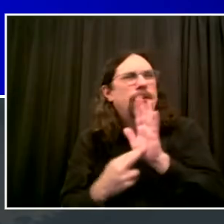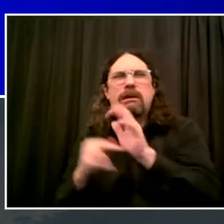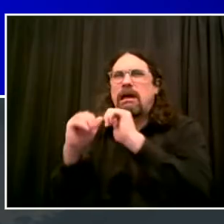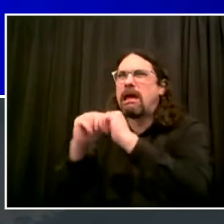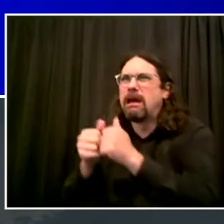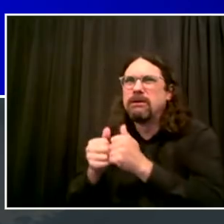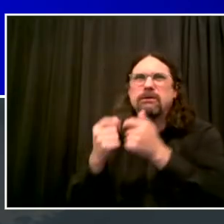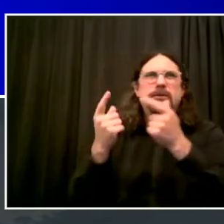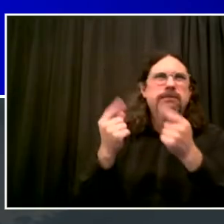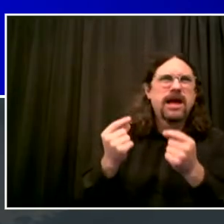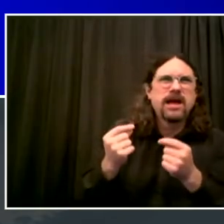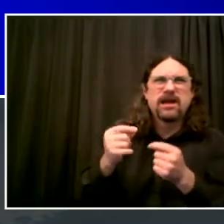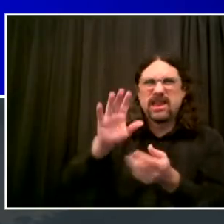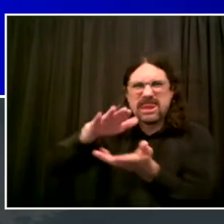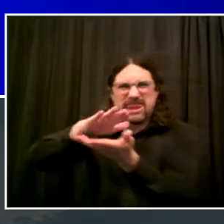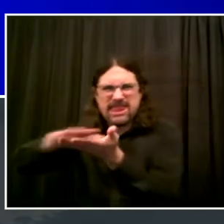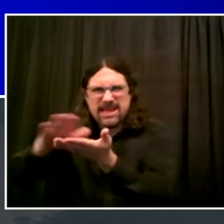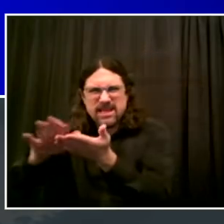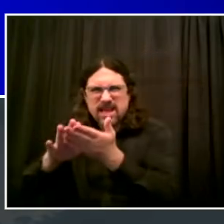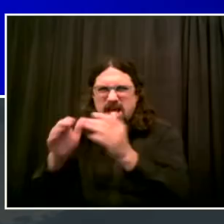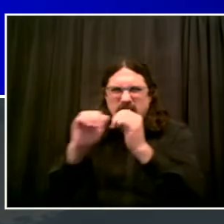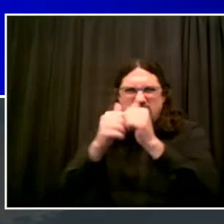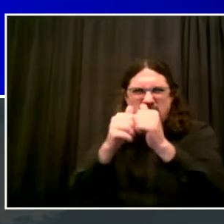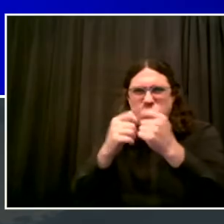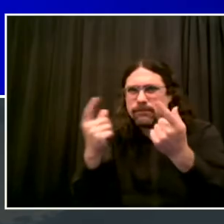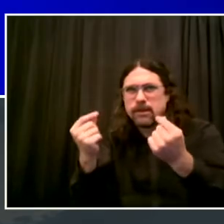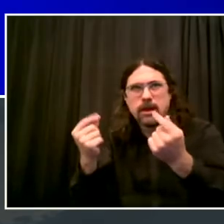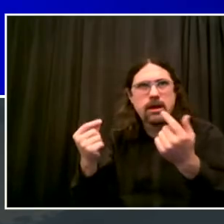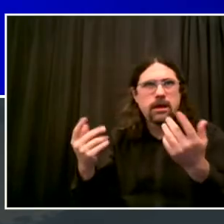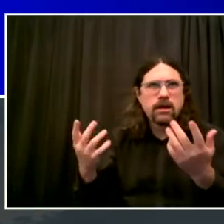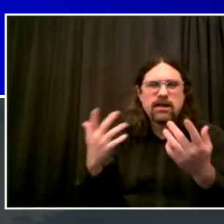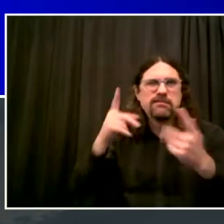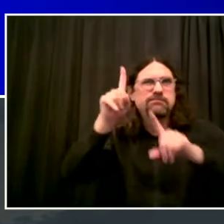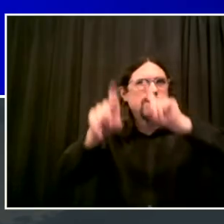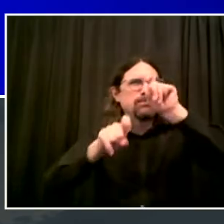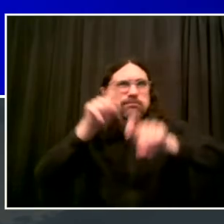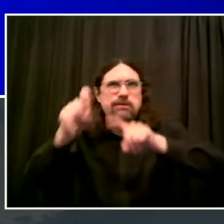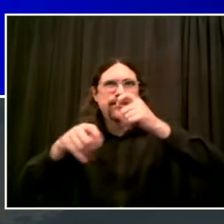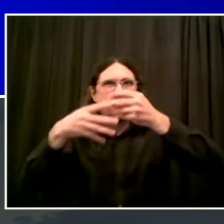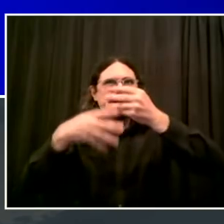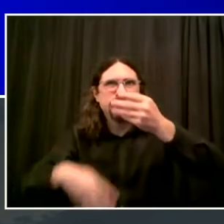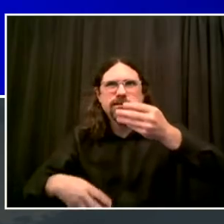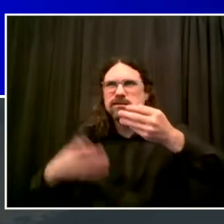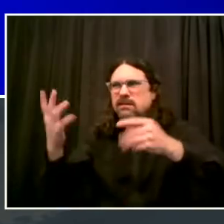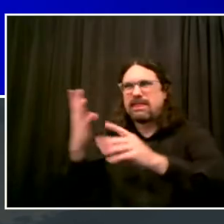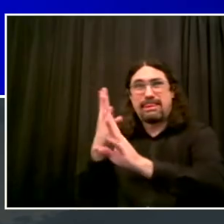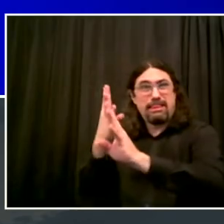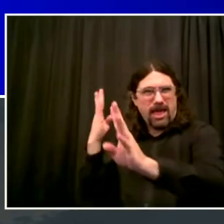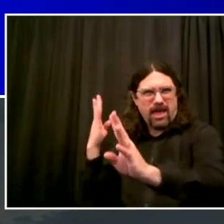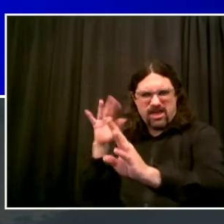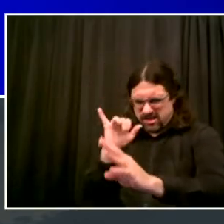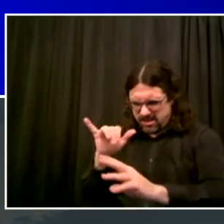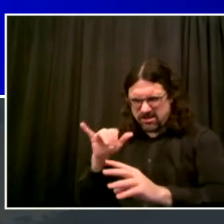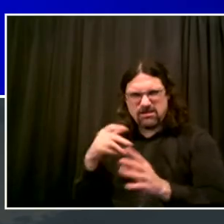IGFUROUE T HOW TO IMPLEMENT THE RULES OR HOW MUCH IS GOOD ENOUGH, HOW O D